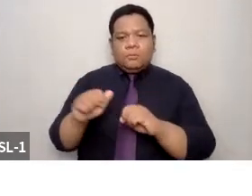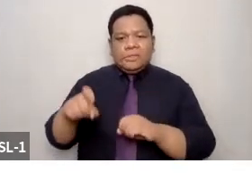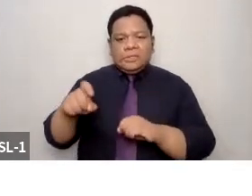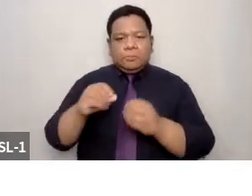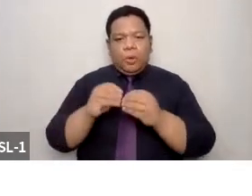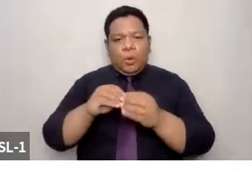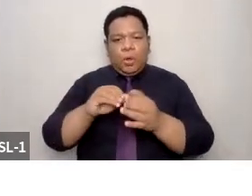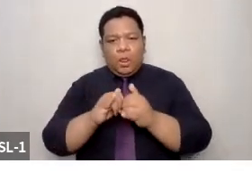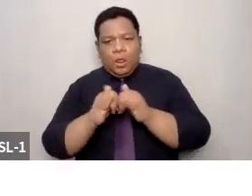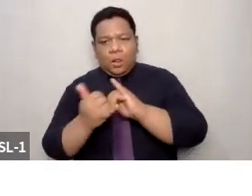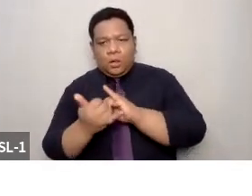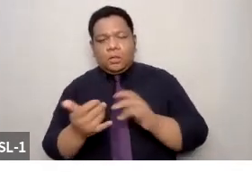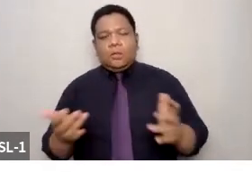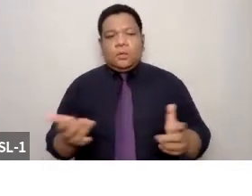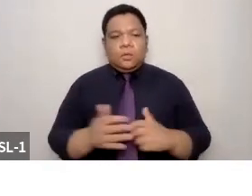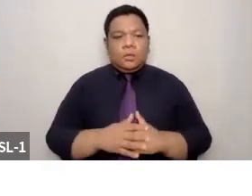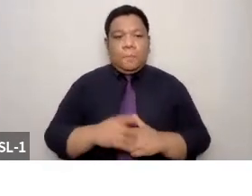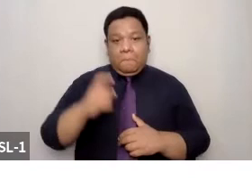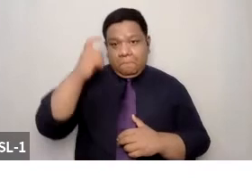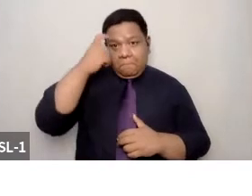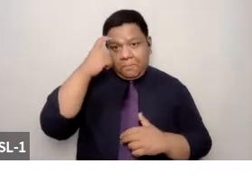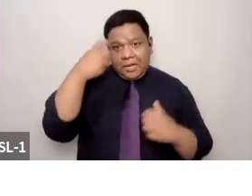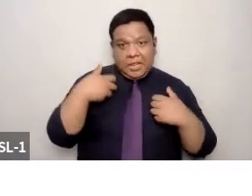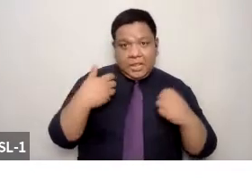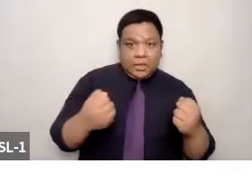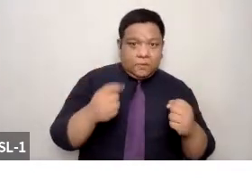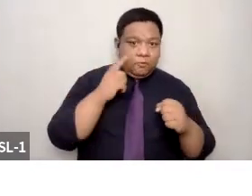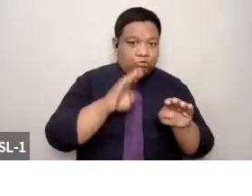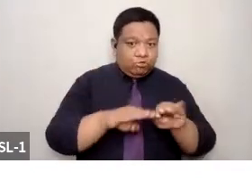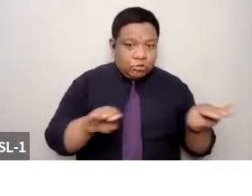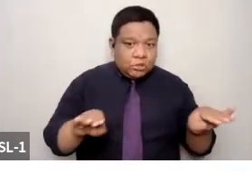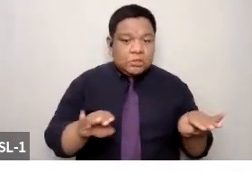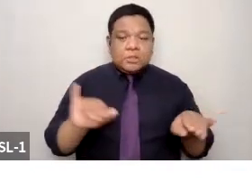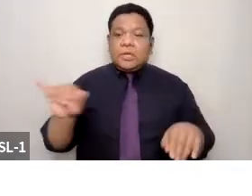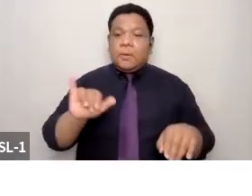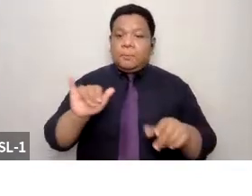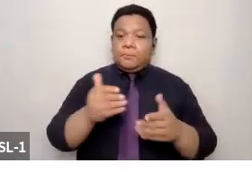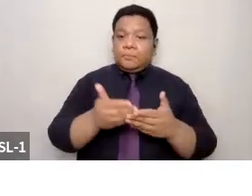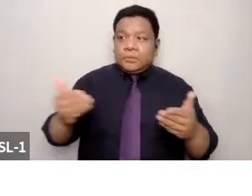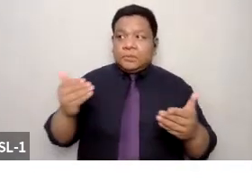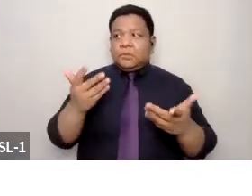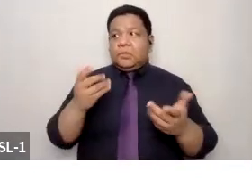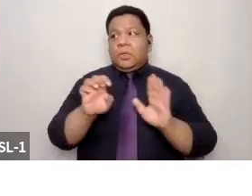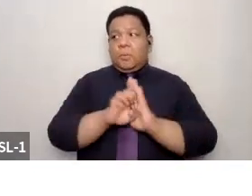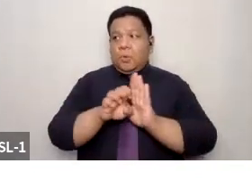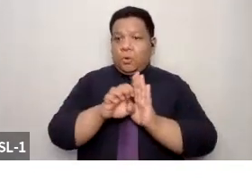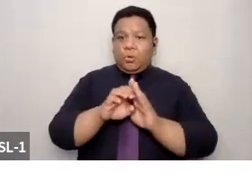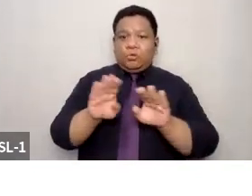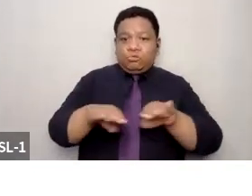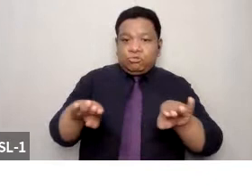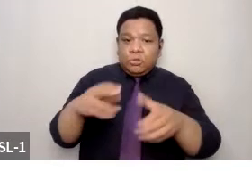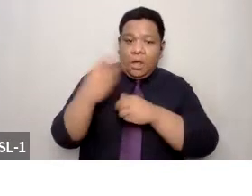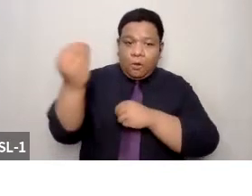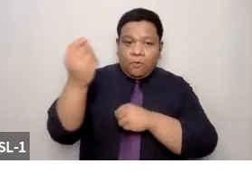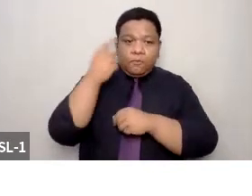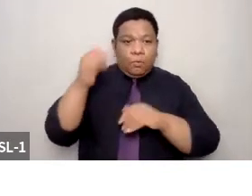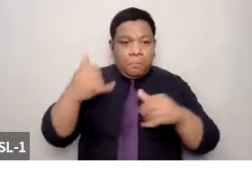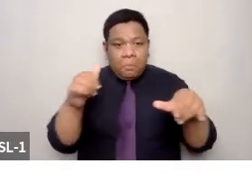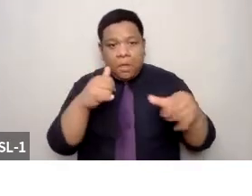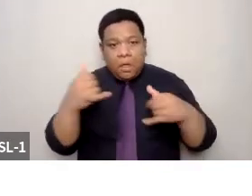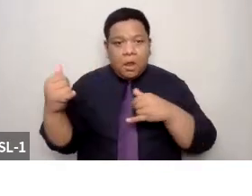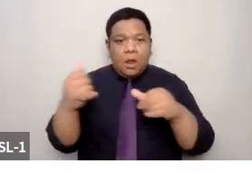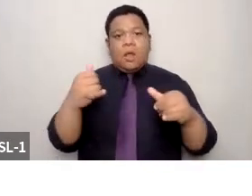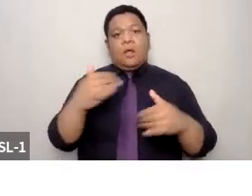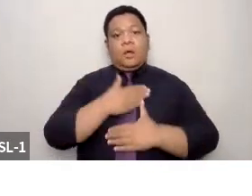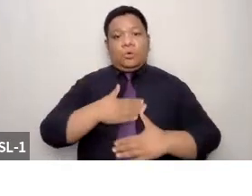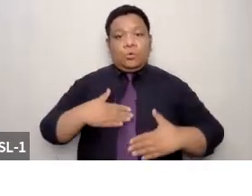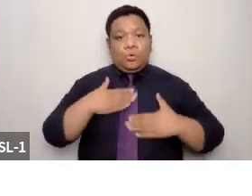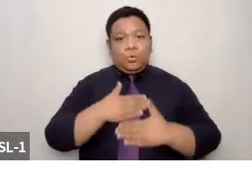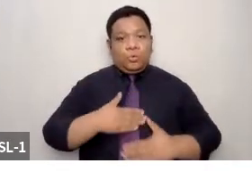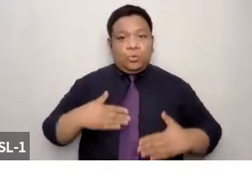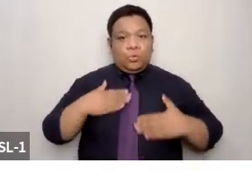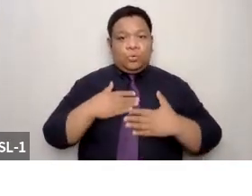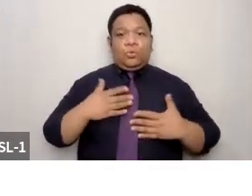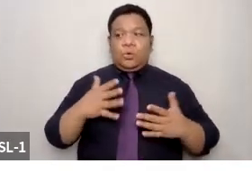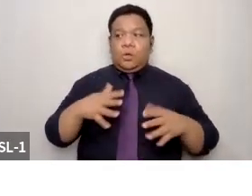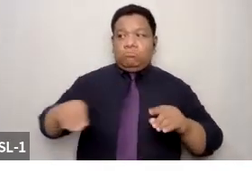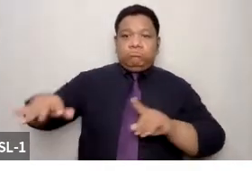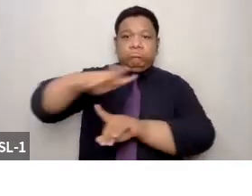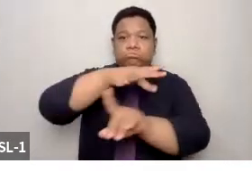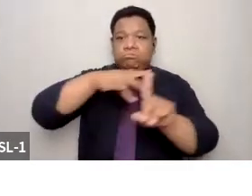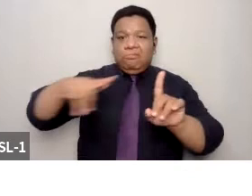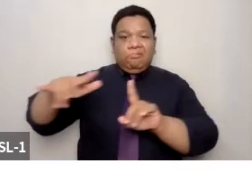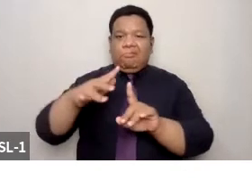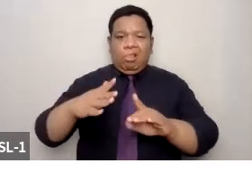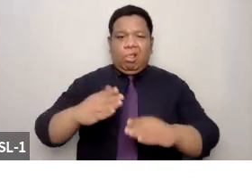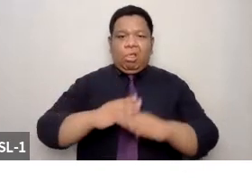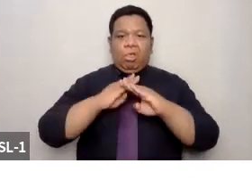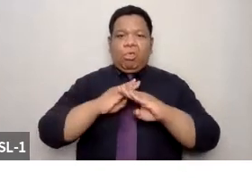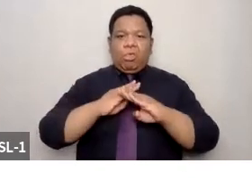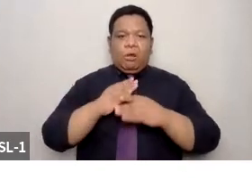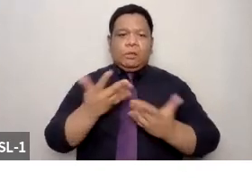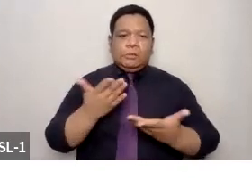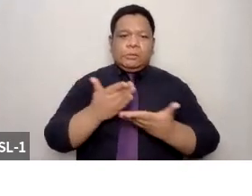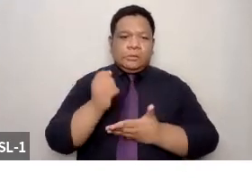And then we also have mental health, like how children cannot enjoy going out to play and enjoy their environment. They also can't enjoy this right now.